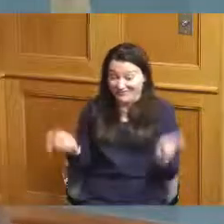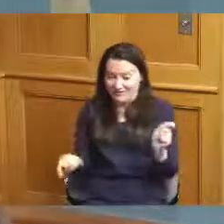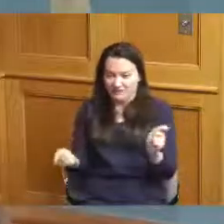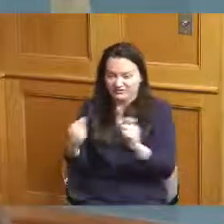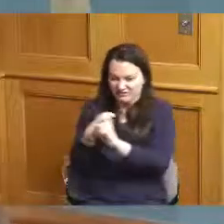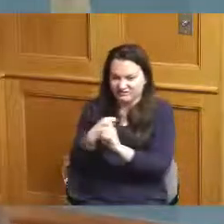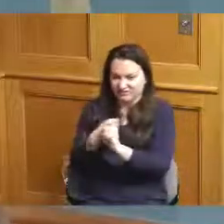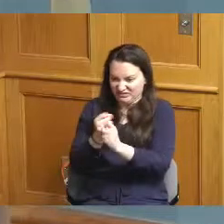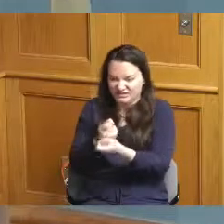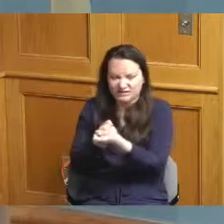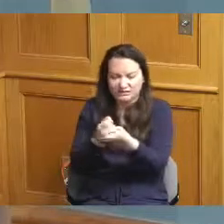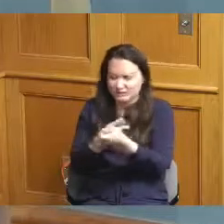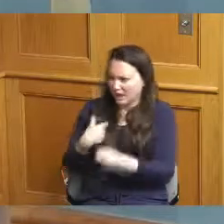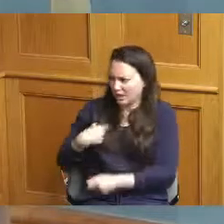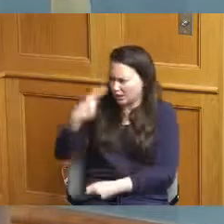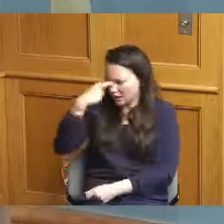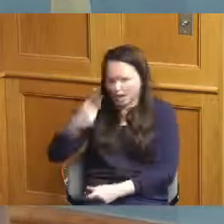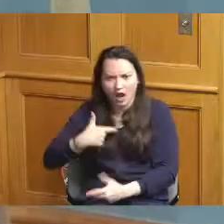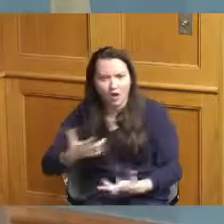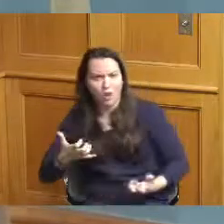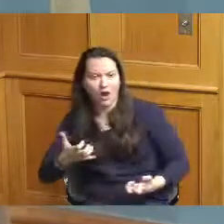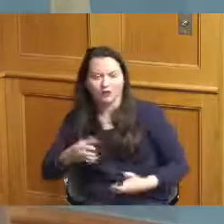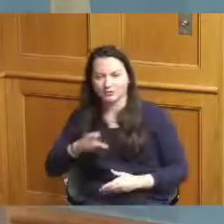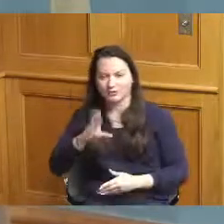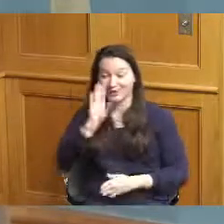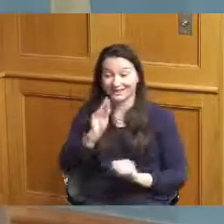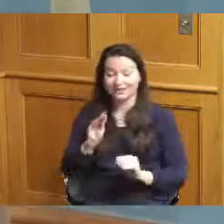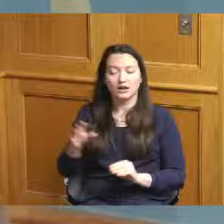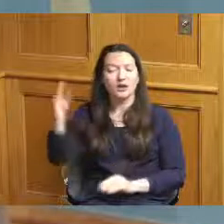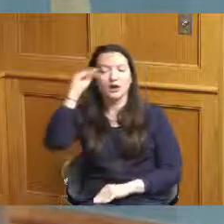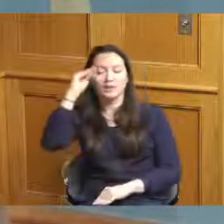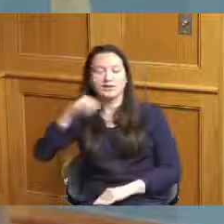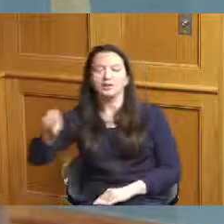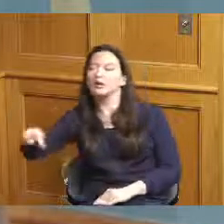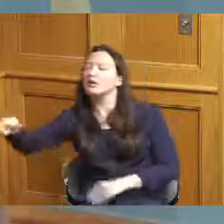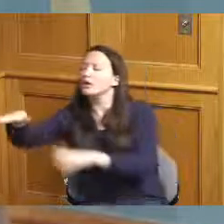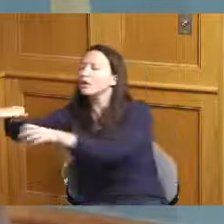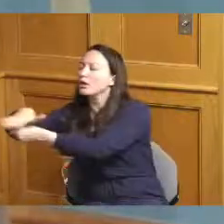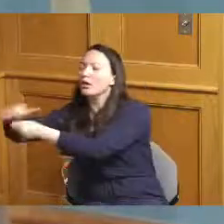for what you think is right even though there was input somewhere else really they should have come